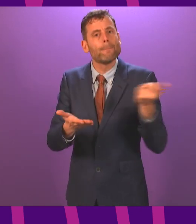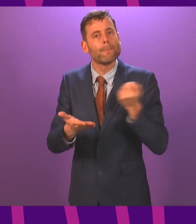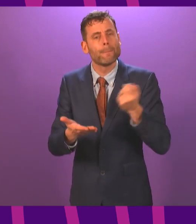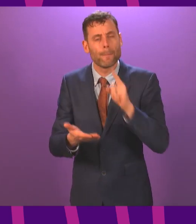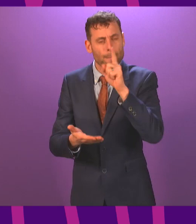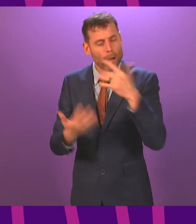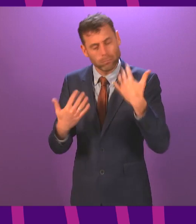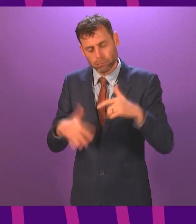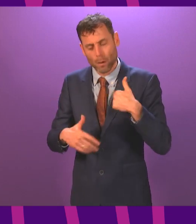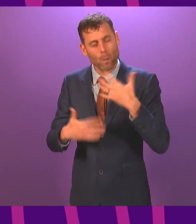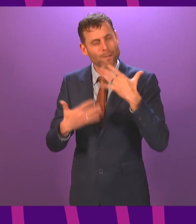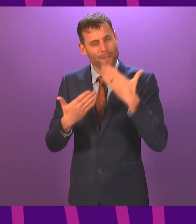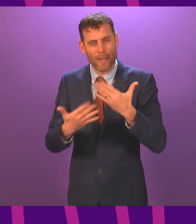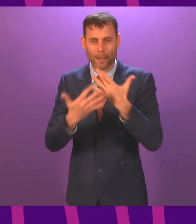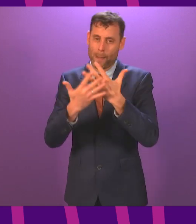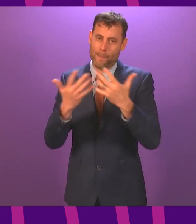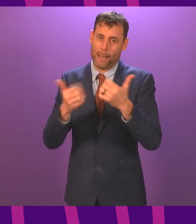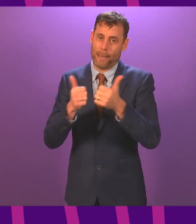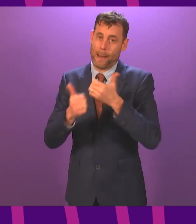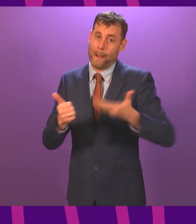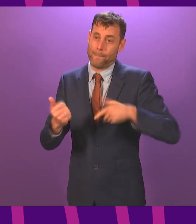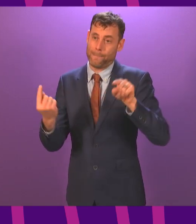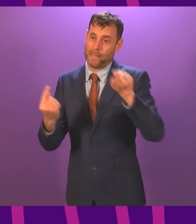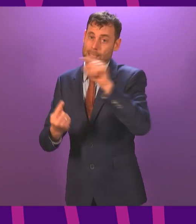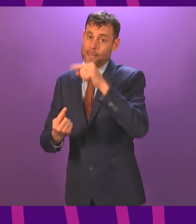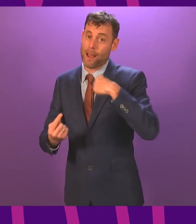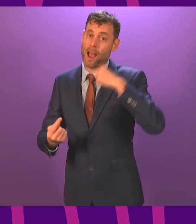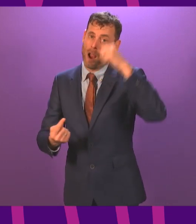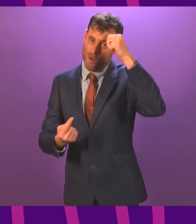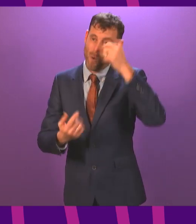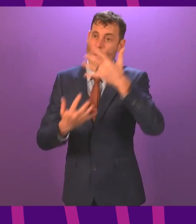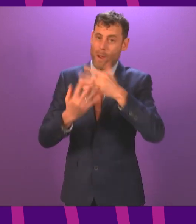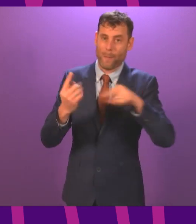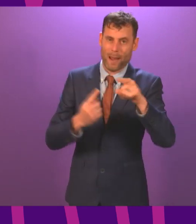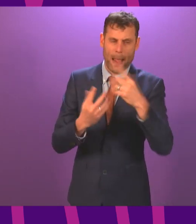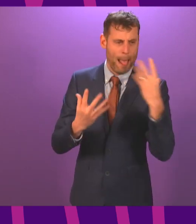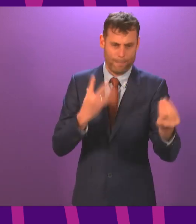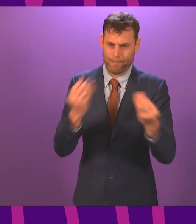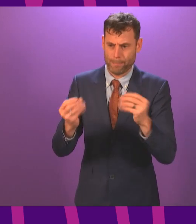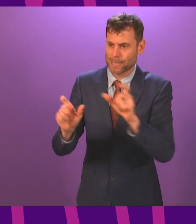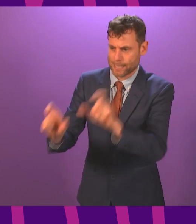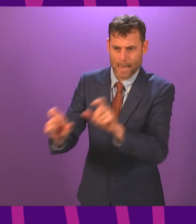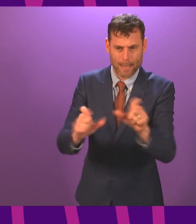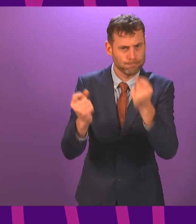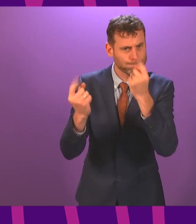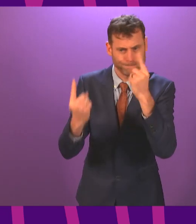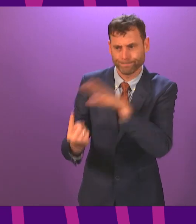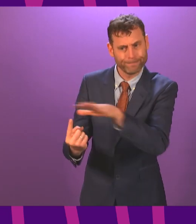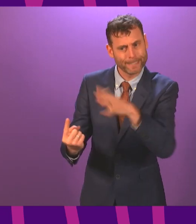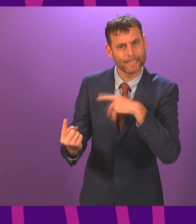difficult time for them and I know that the vast majority are working hard to support their employees as much as they possibly can.